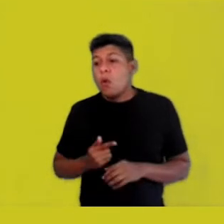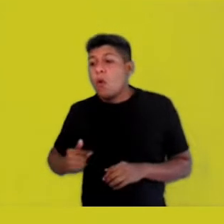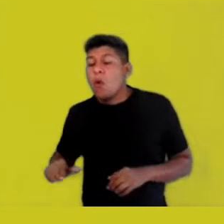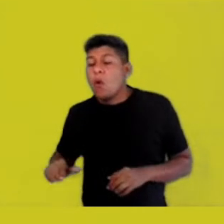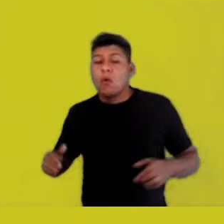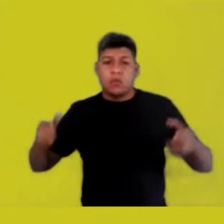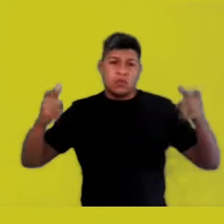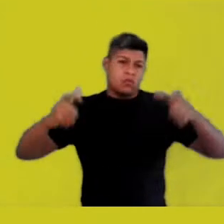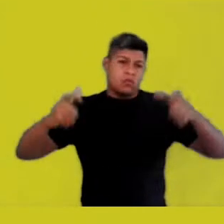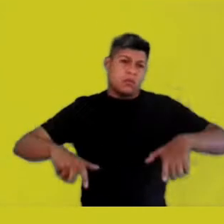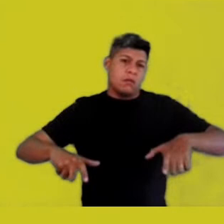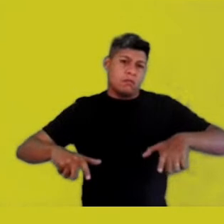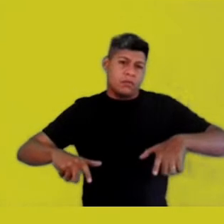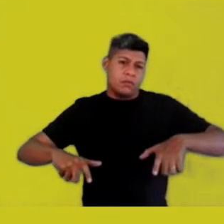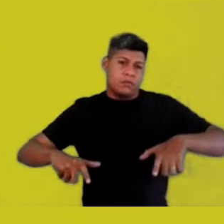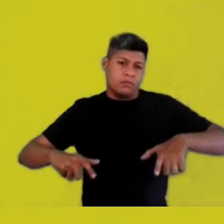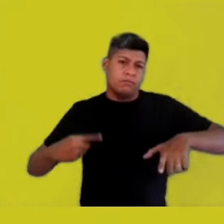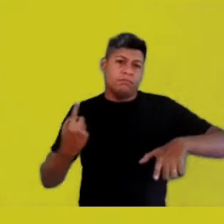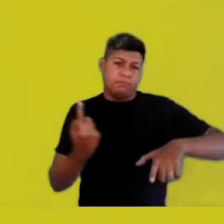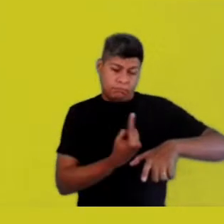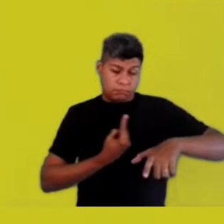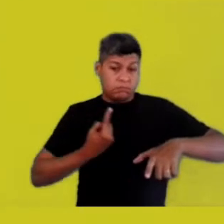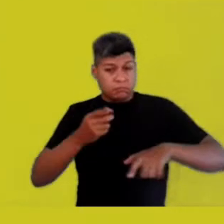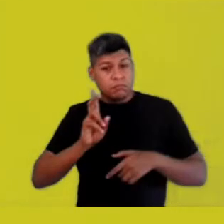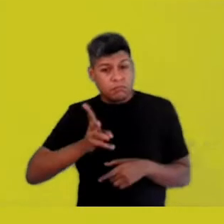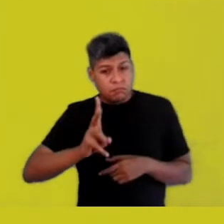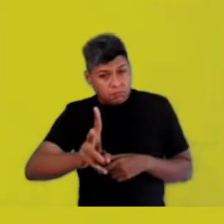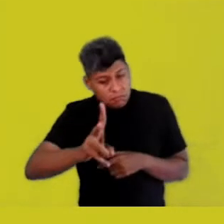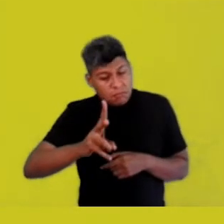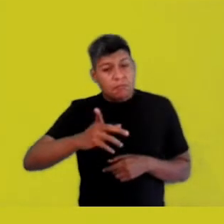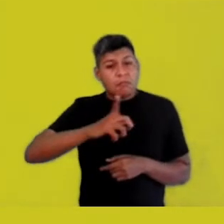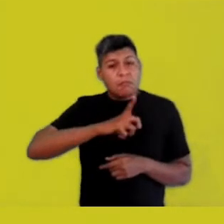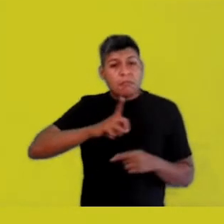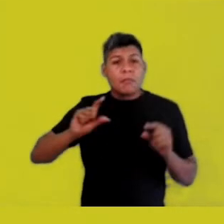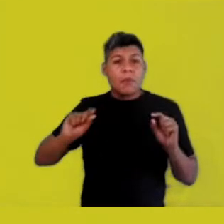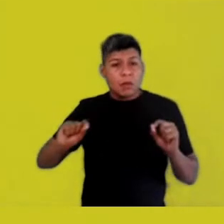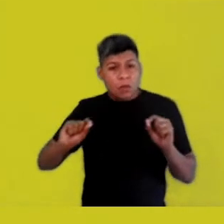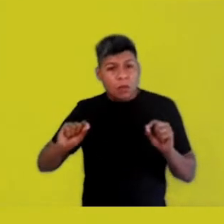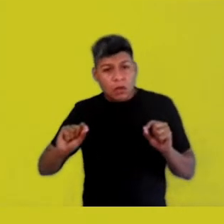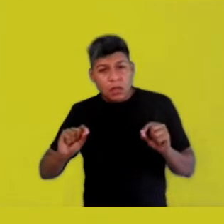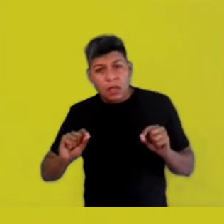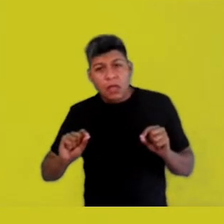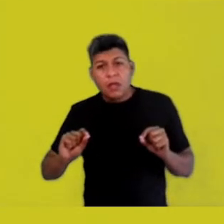and we are always at risk, obviously, of making many mistakes.